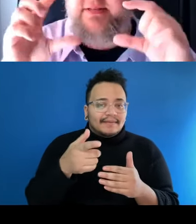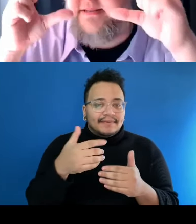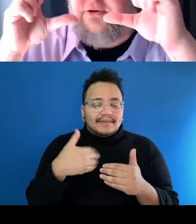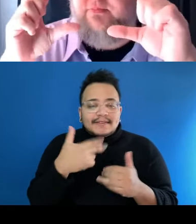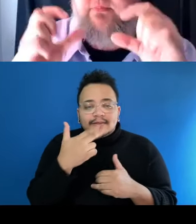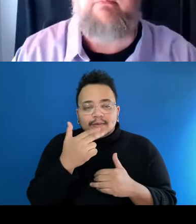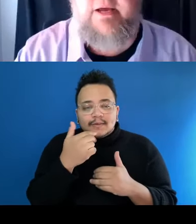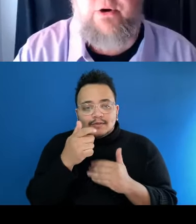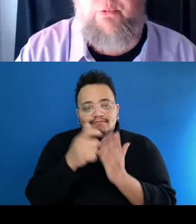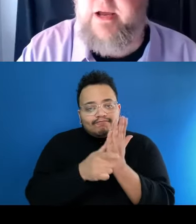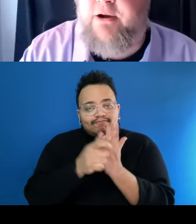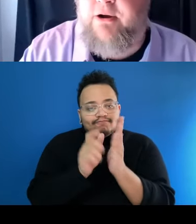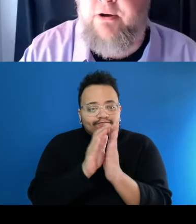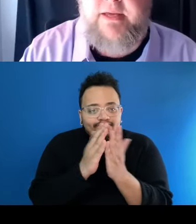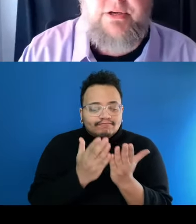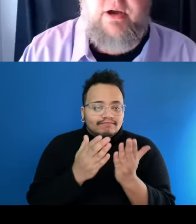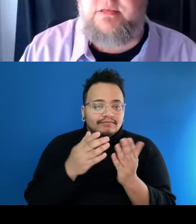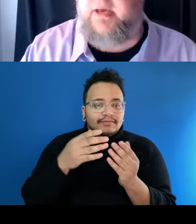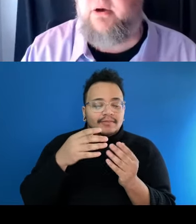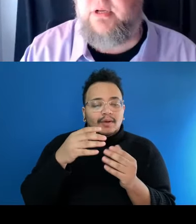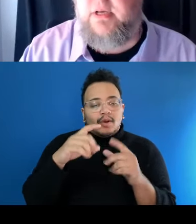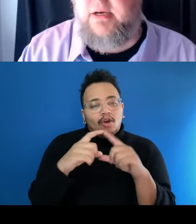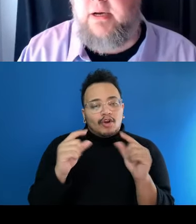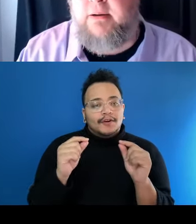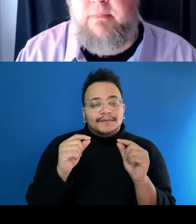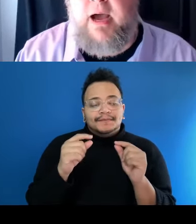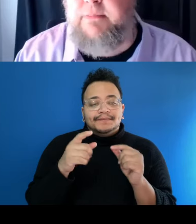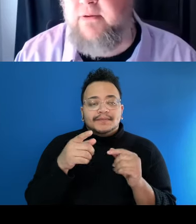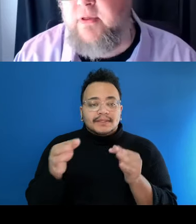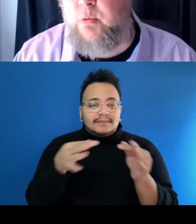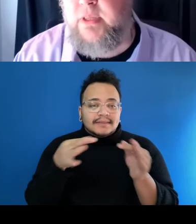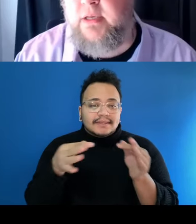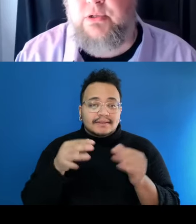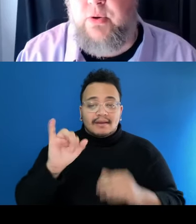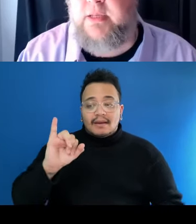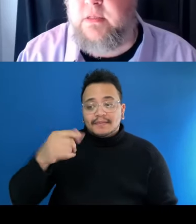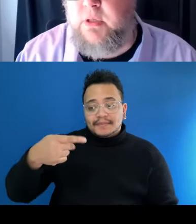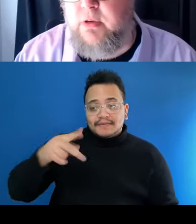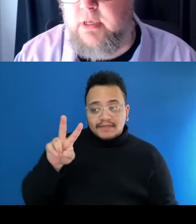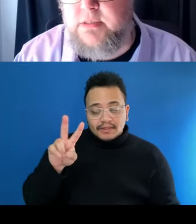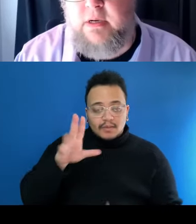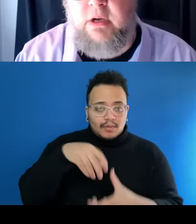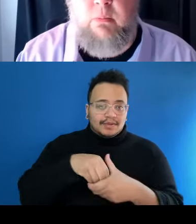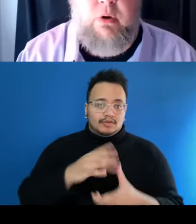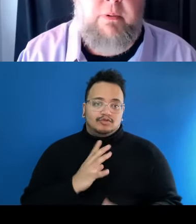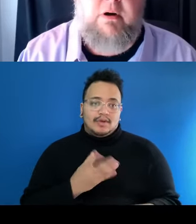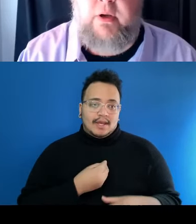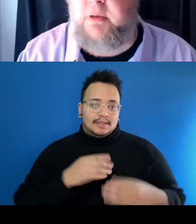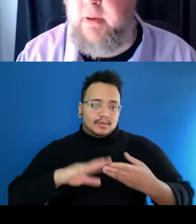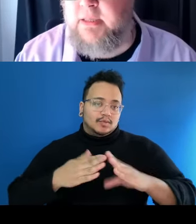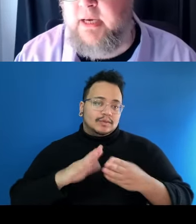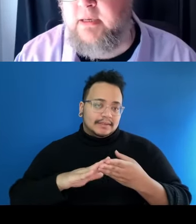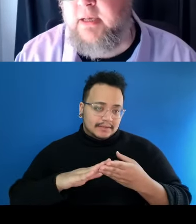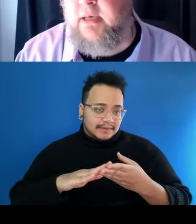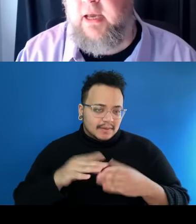It's this little red card that talks about IPV within trans communities. We were part of helping make that